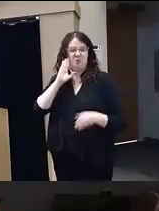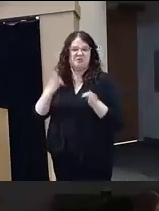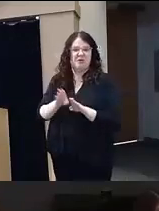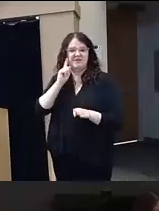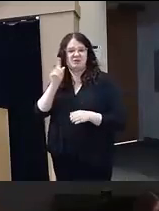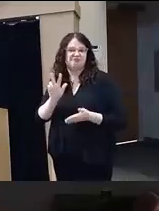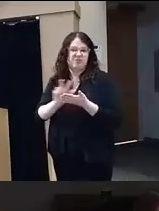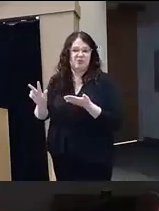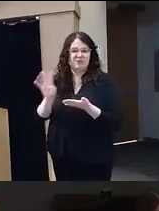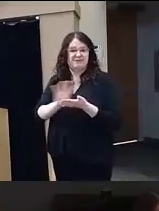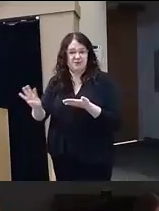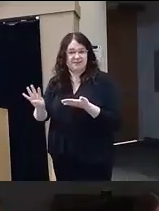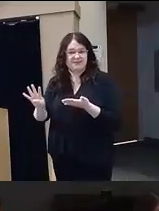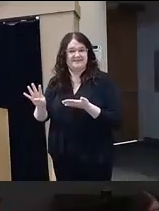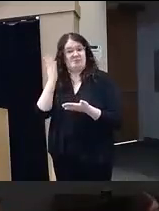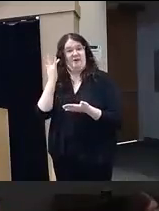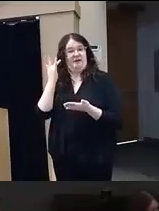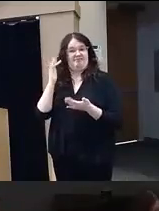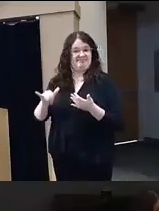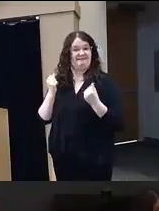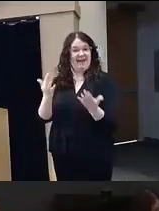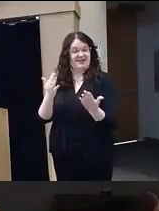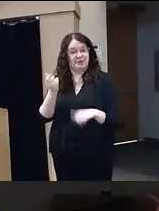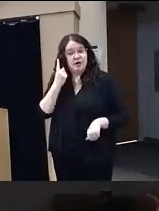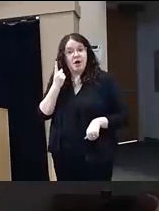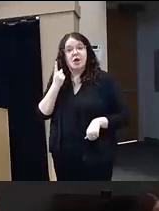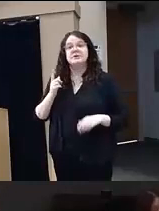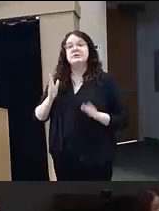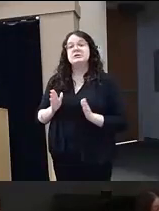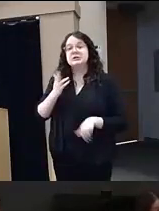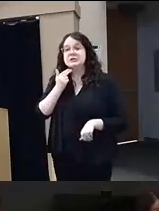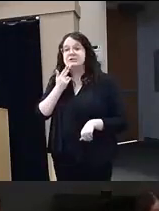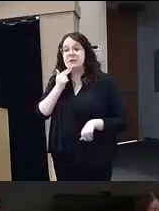there's a lot of small fire the bed and mattress were completely burned